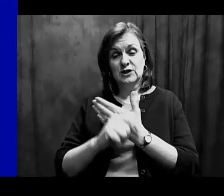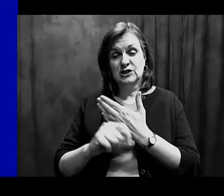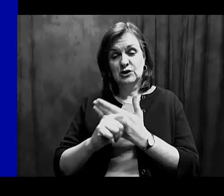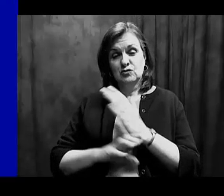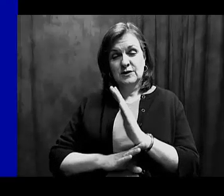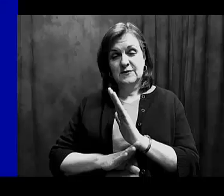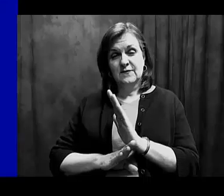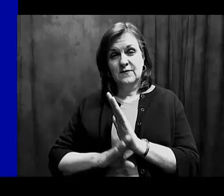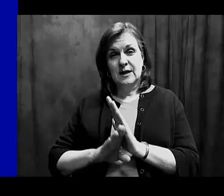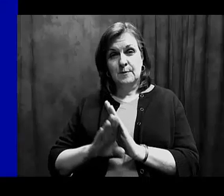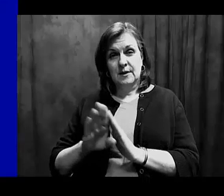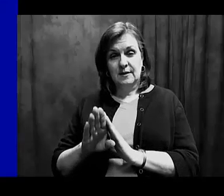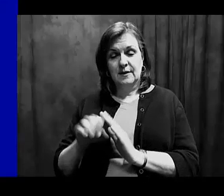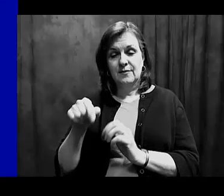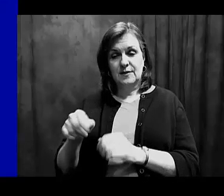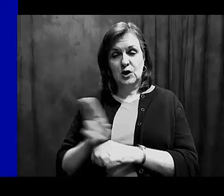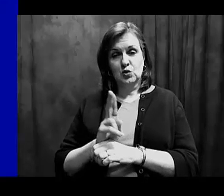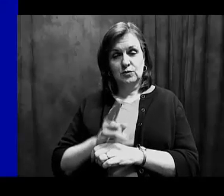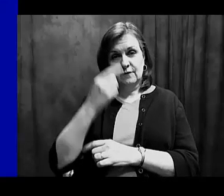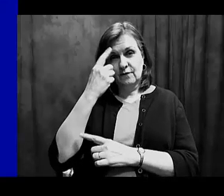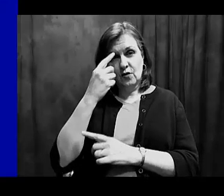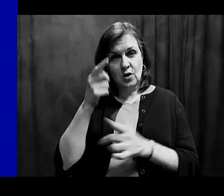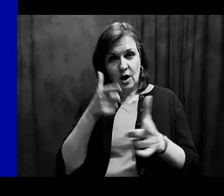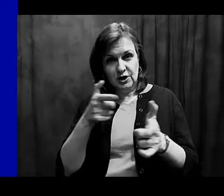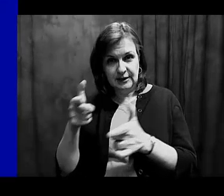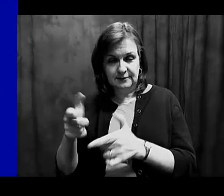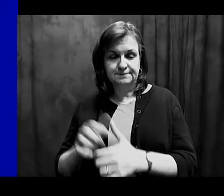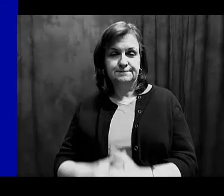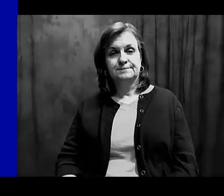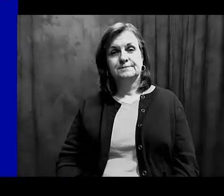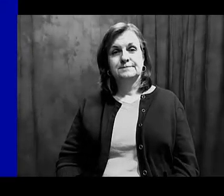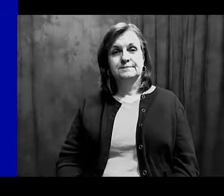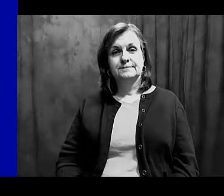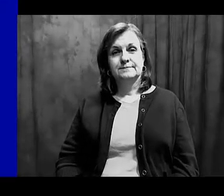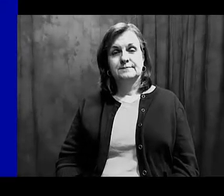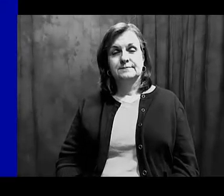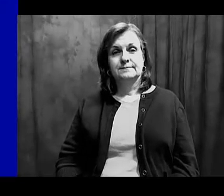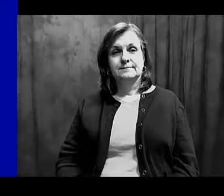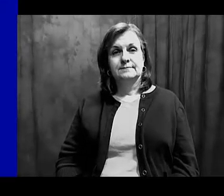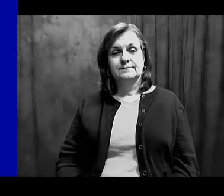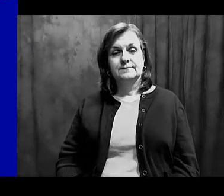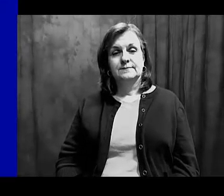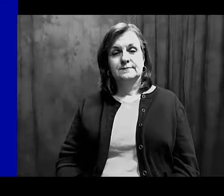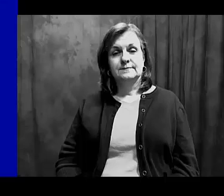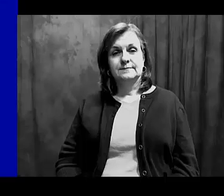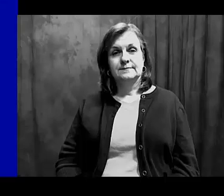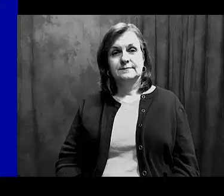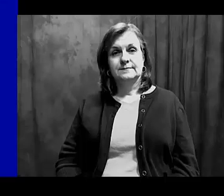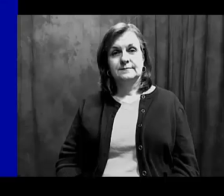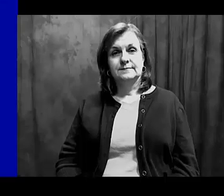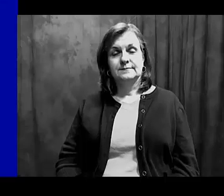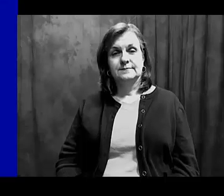but it's early development of these nervous type tissues. And in particular they use them for hunting right?